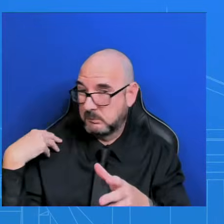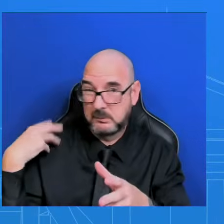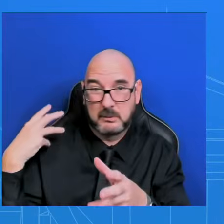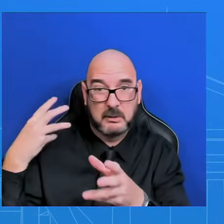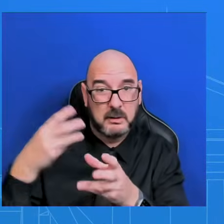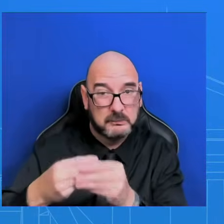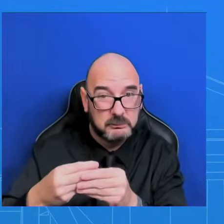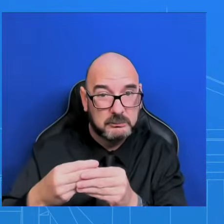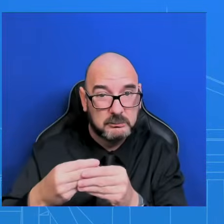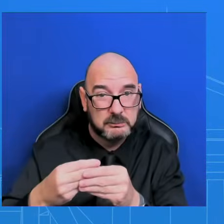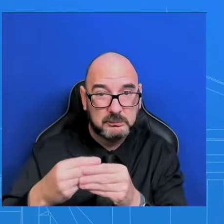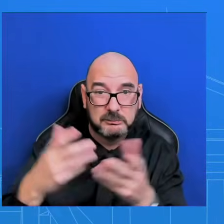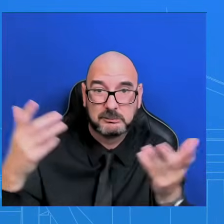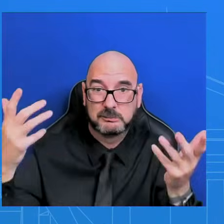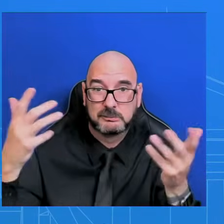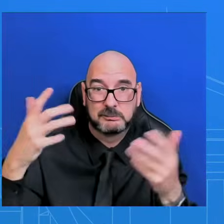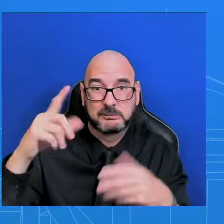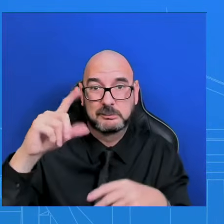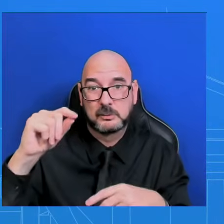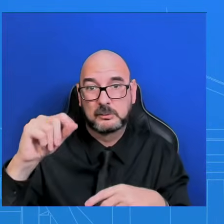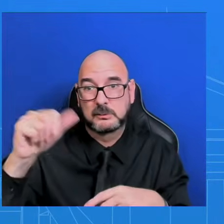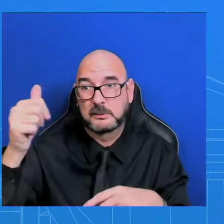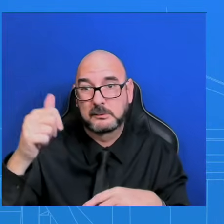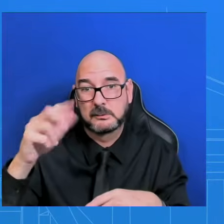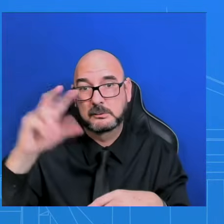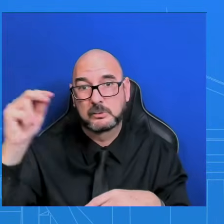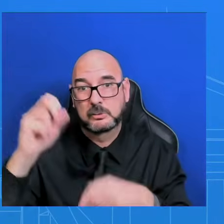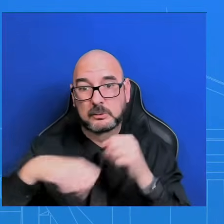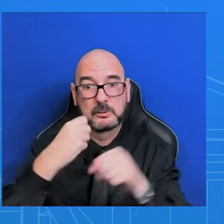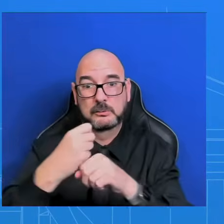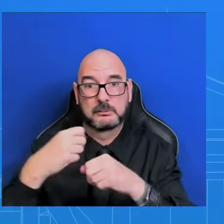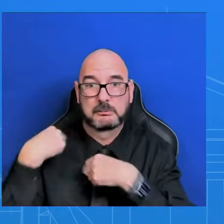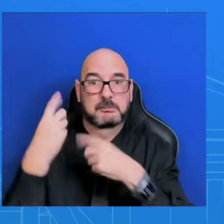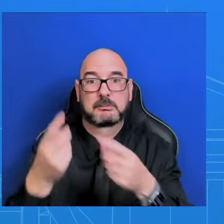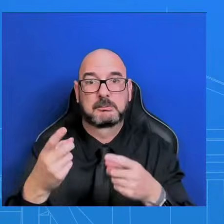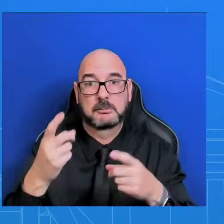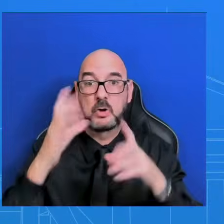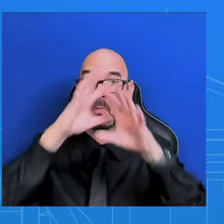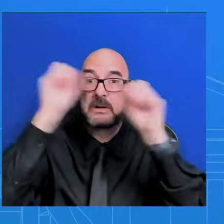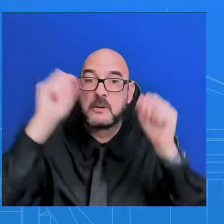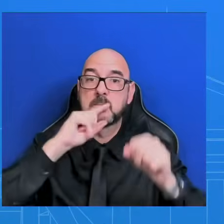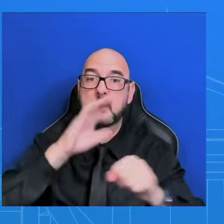He's going to do everything that he can to give people a little bit more breathing room to give people --